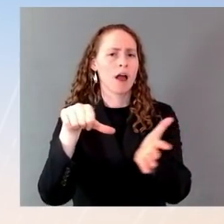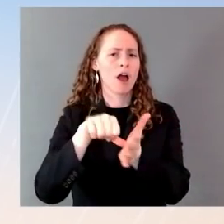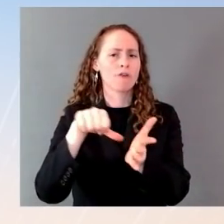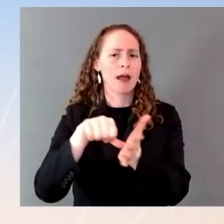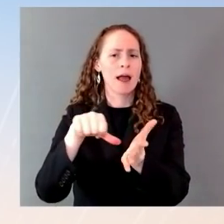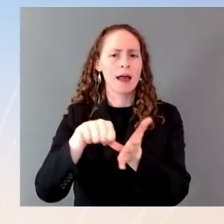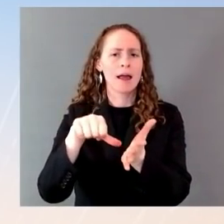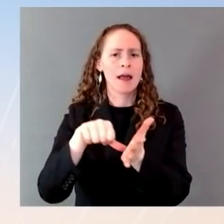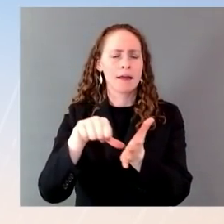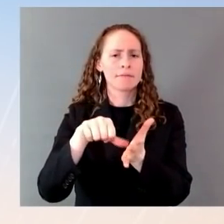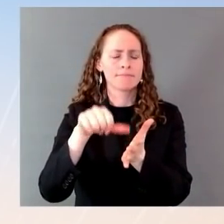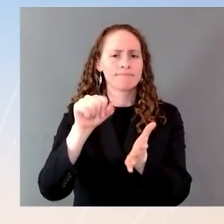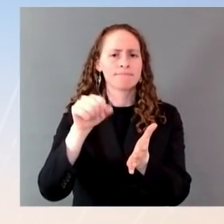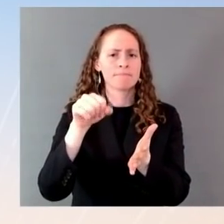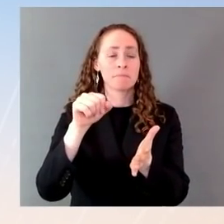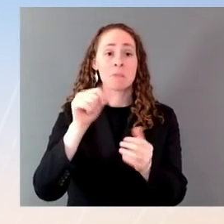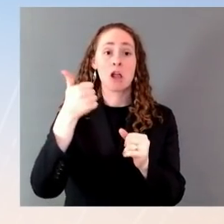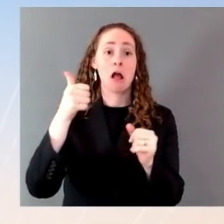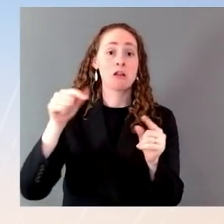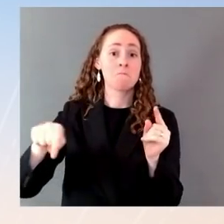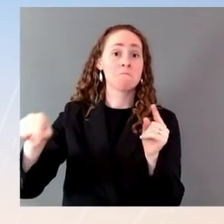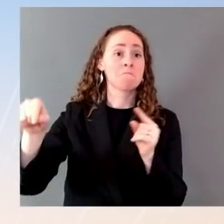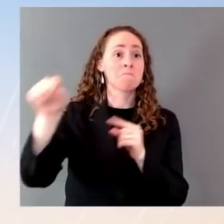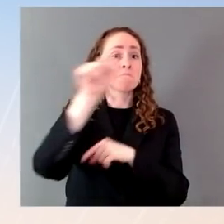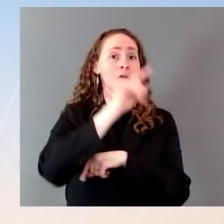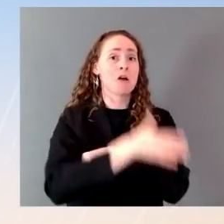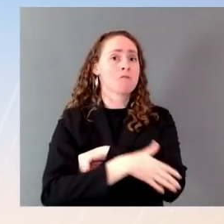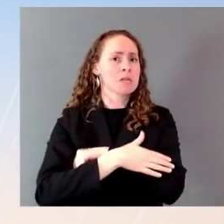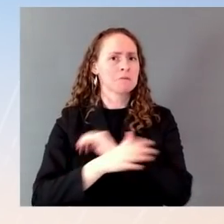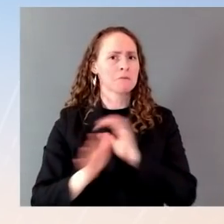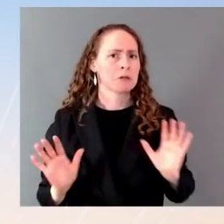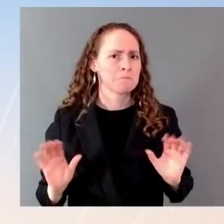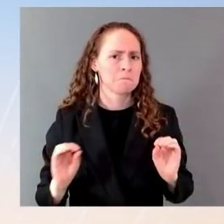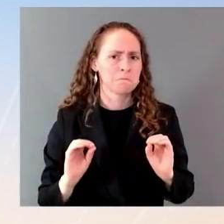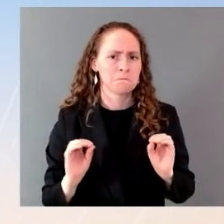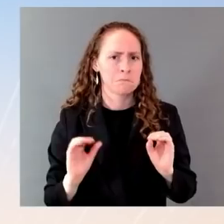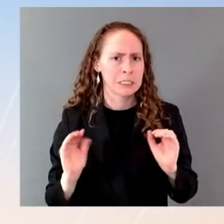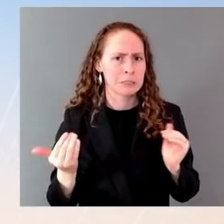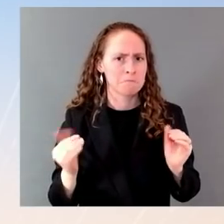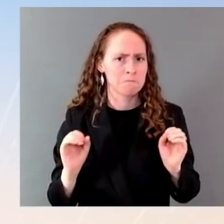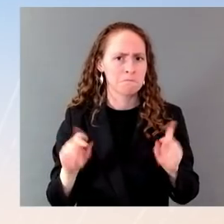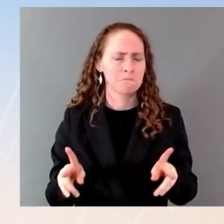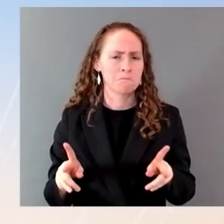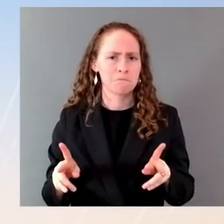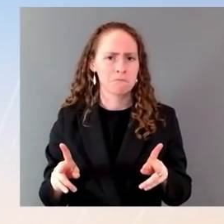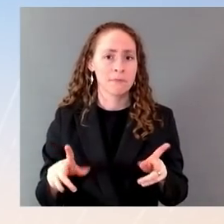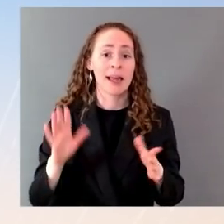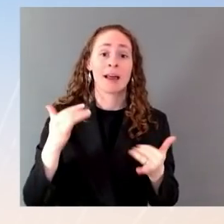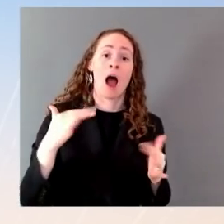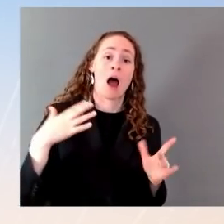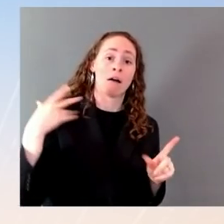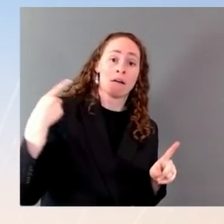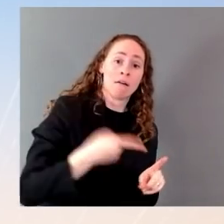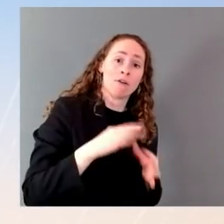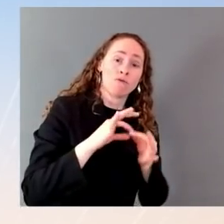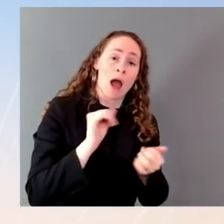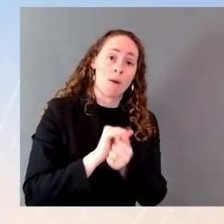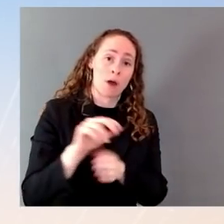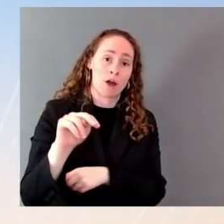Second, nothing about the nuclear deal stops the United States' capacity to deal with those proxies. And we are prepared to do so.